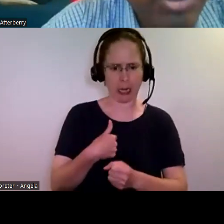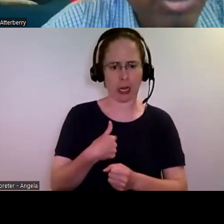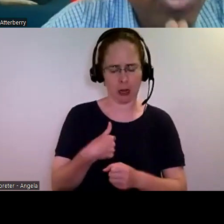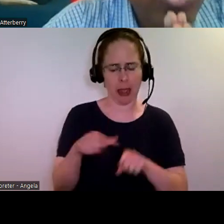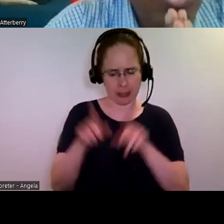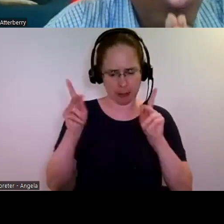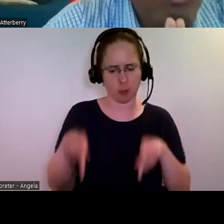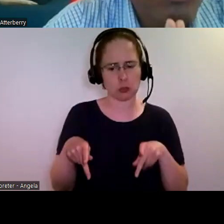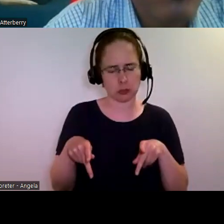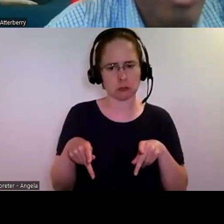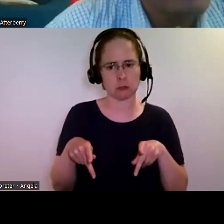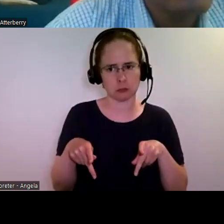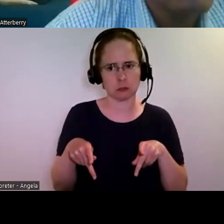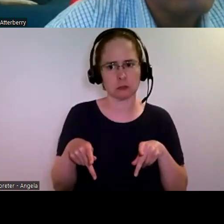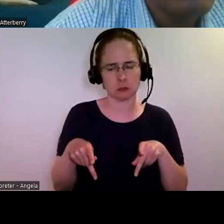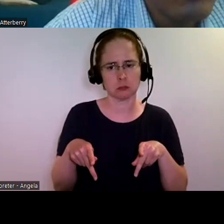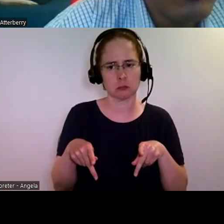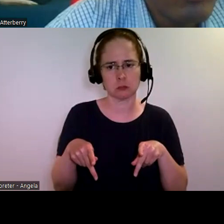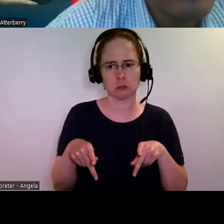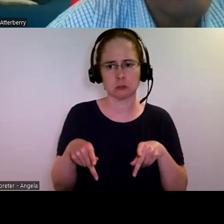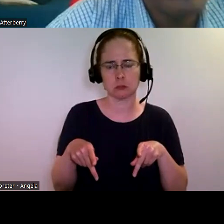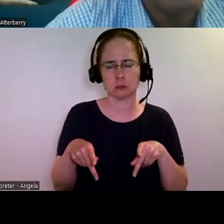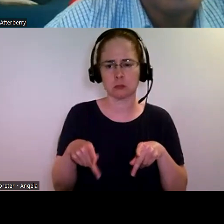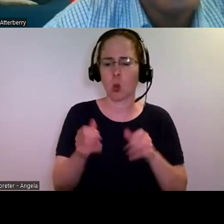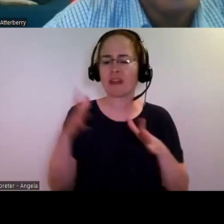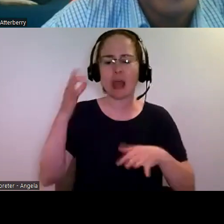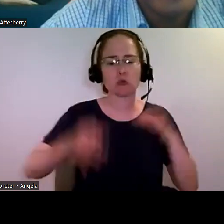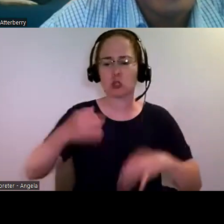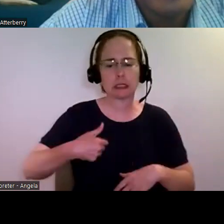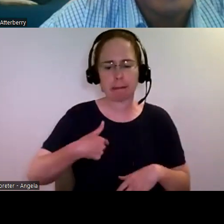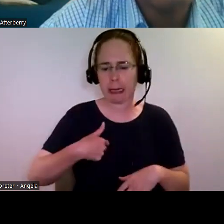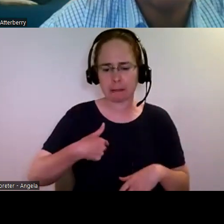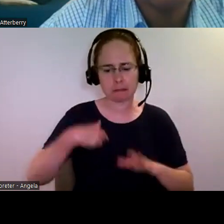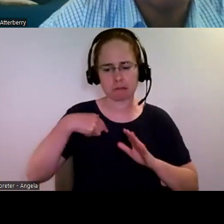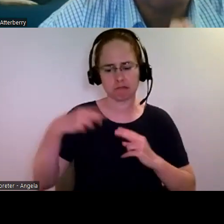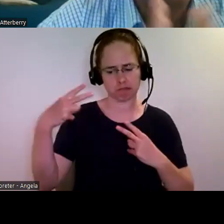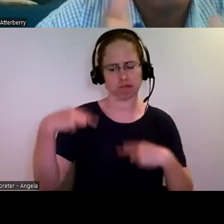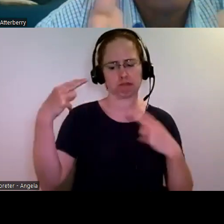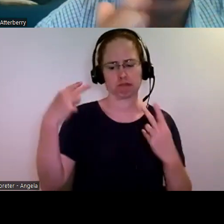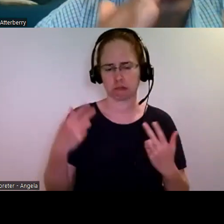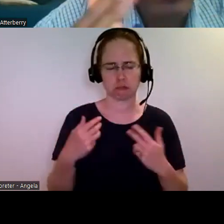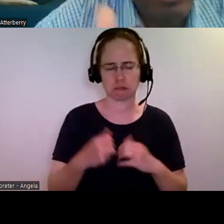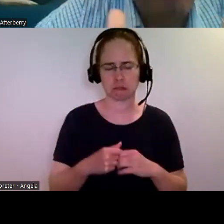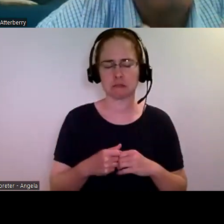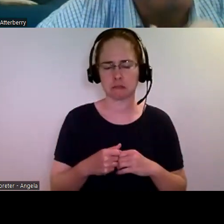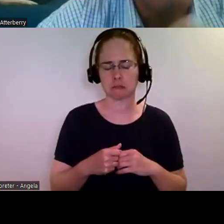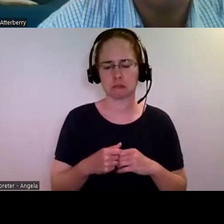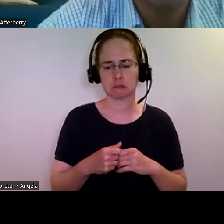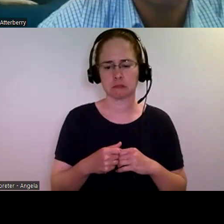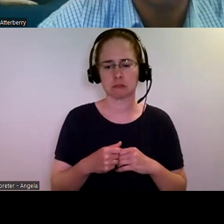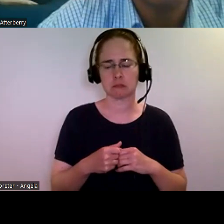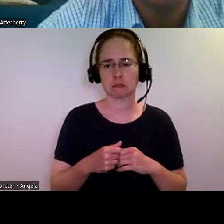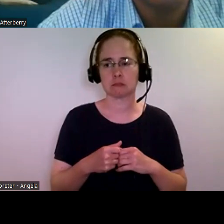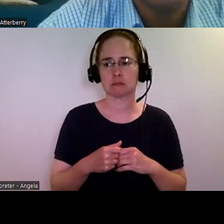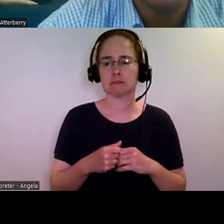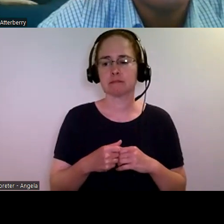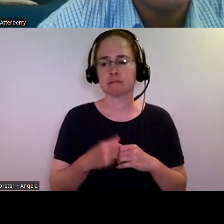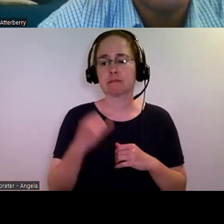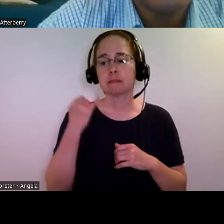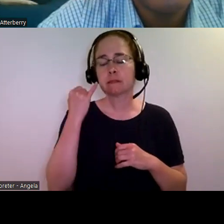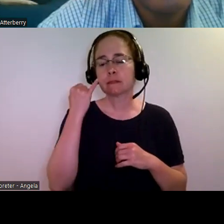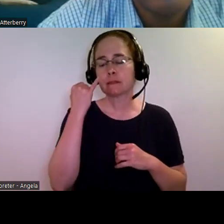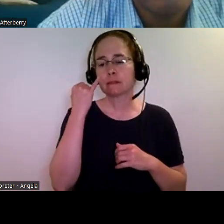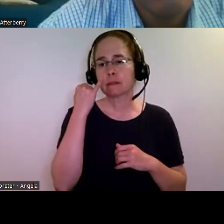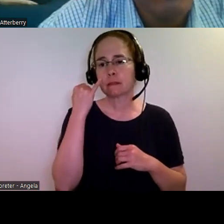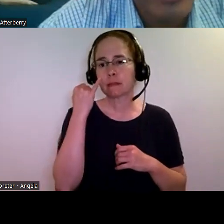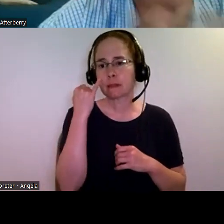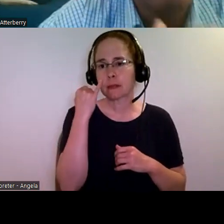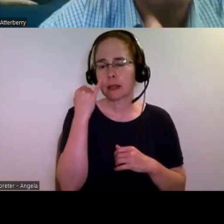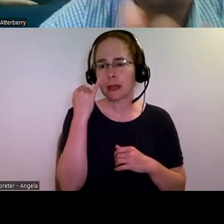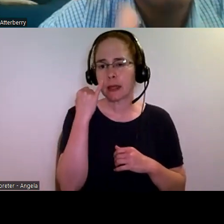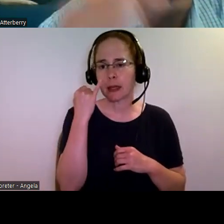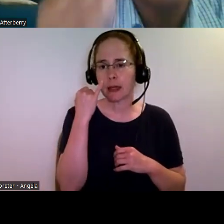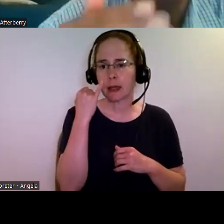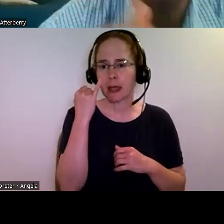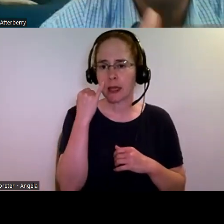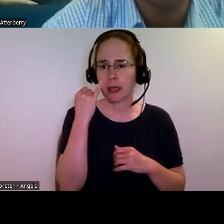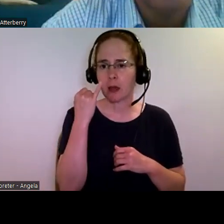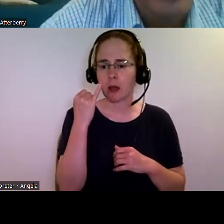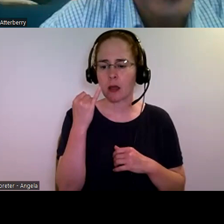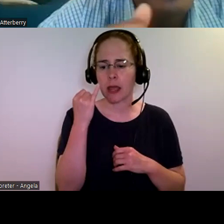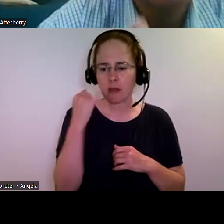person without judging me and in conversation when I share my story and they can say, oh,